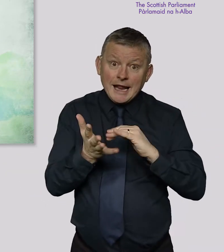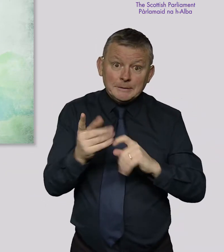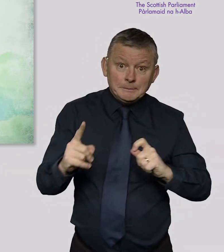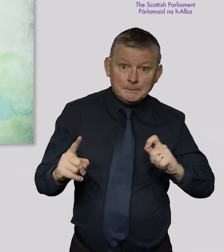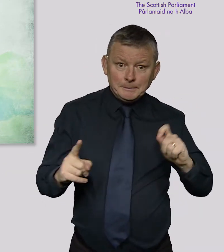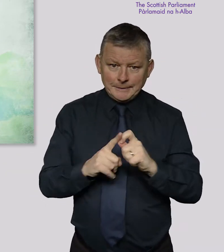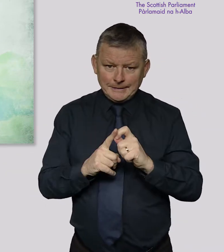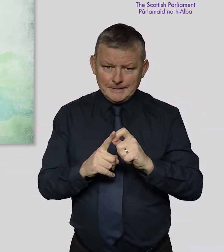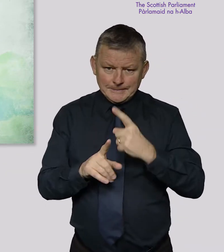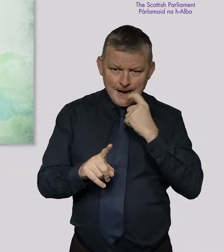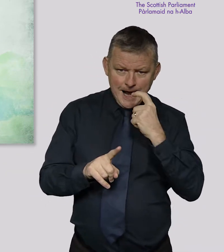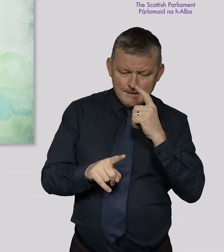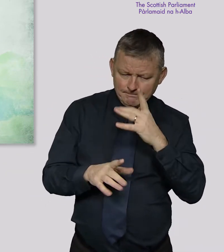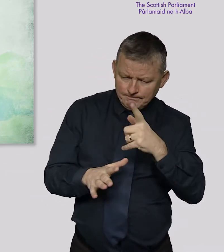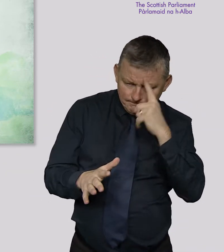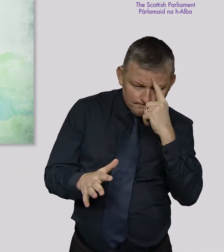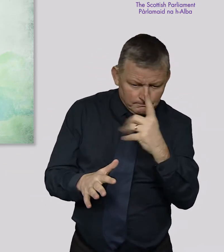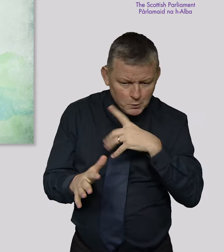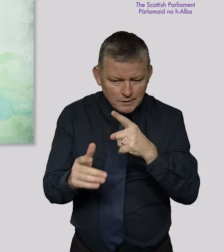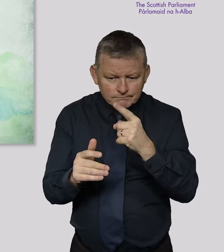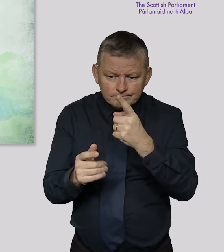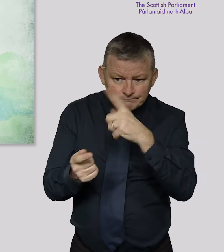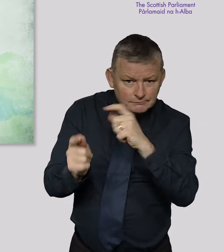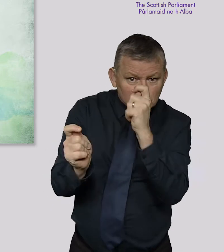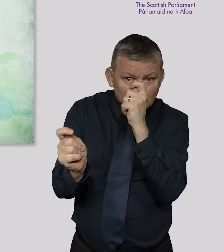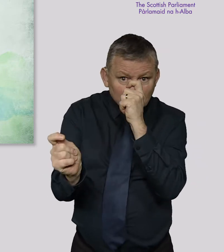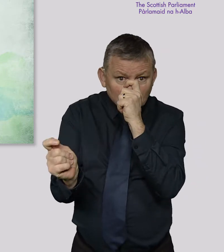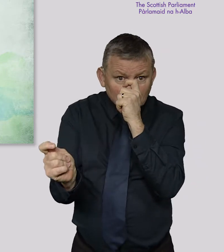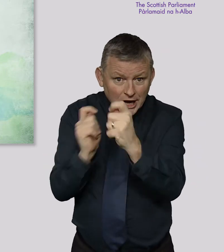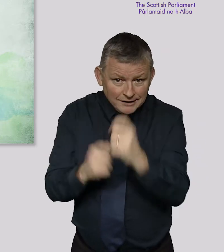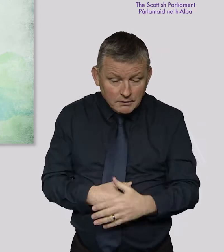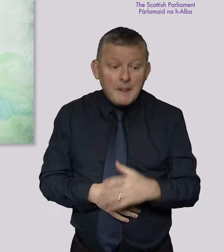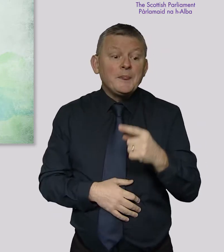MSPs consider any further amendments.